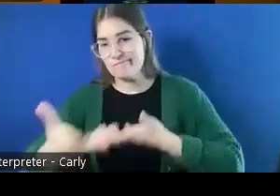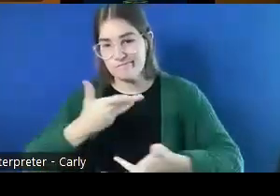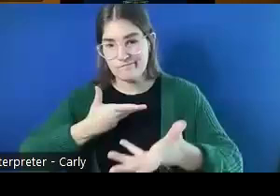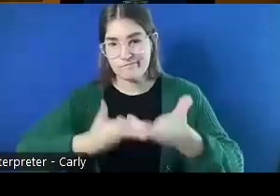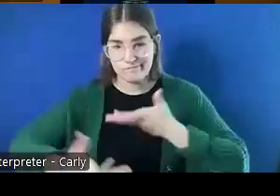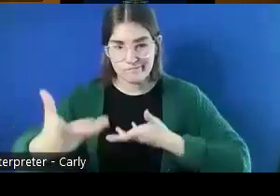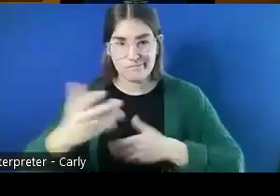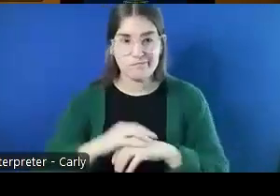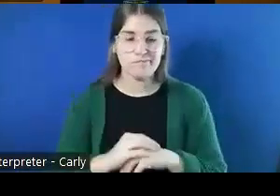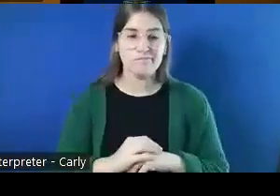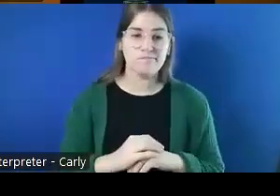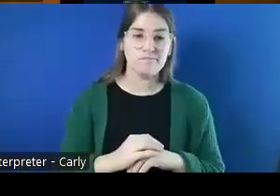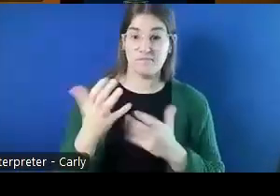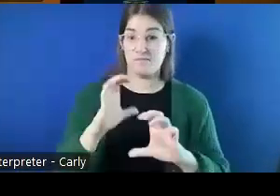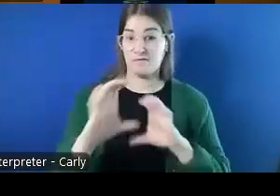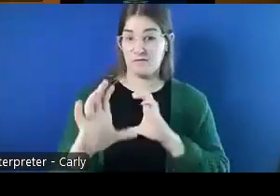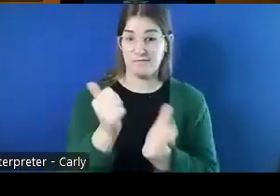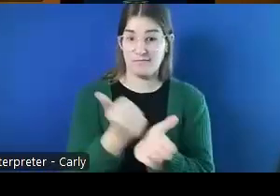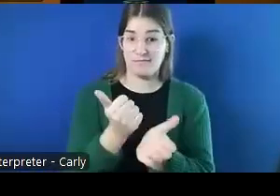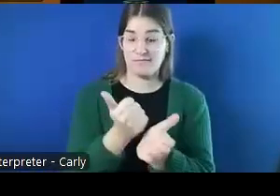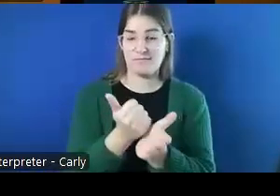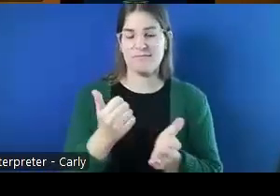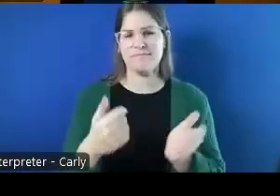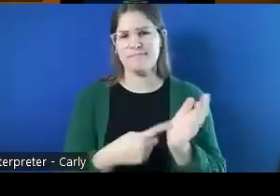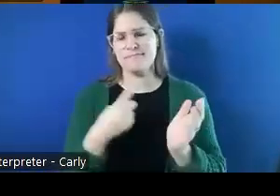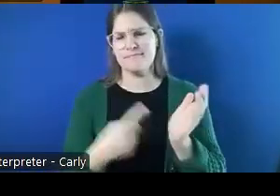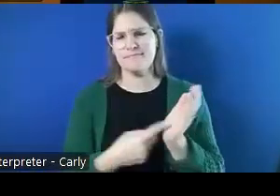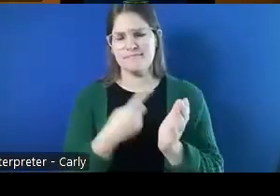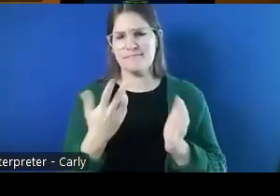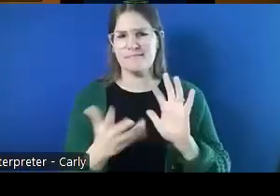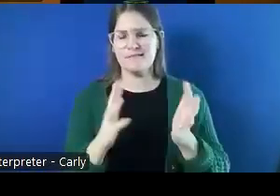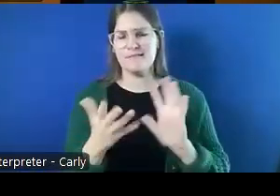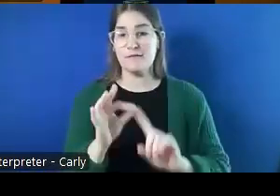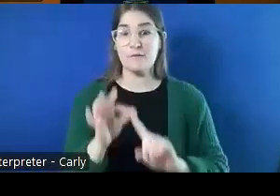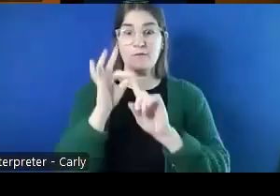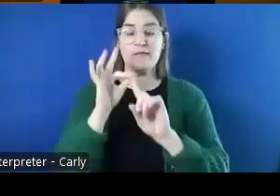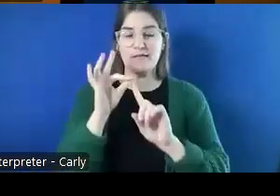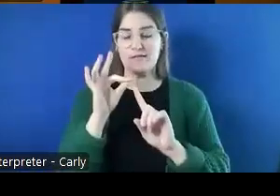communication interventions oftentimes there's kind of a unique facet used where people will